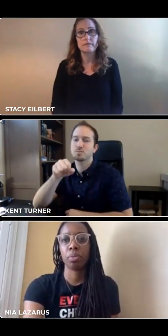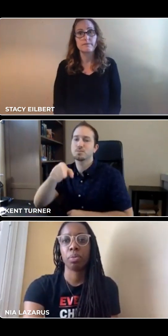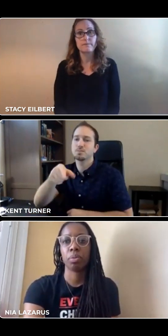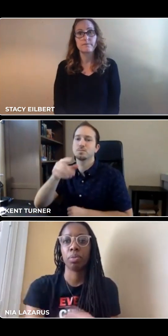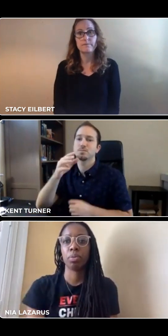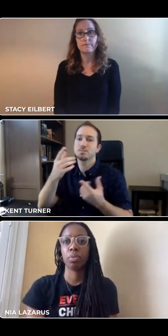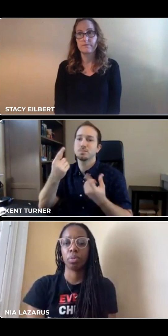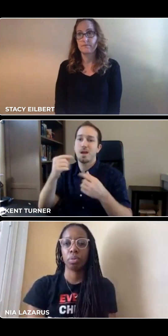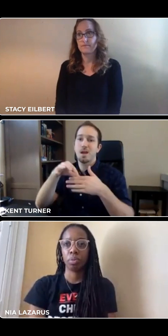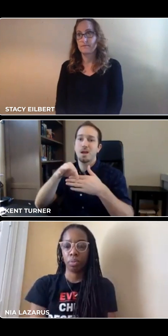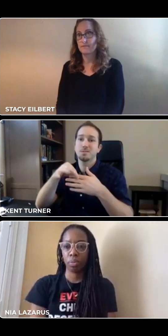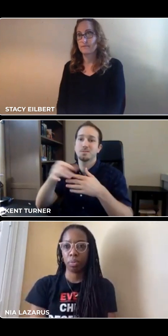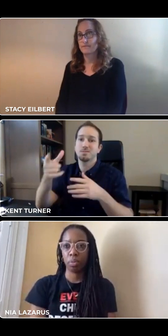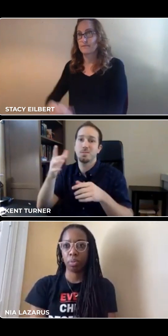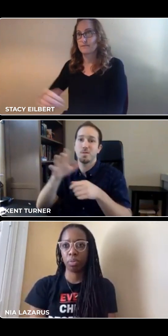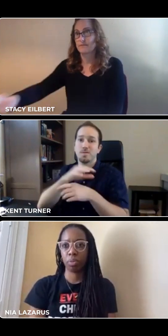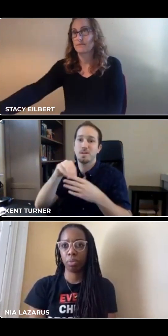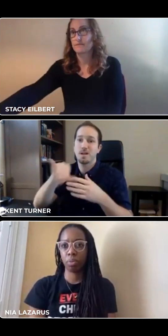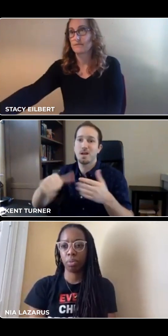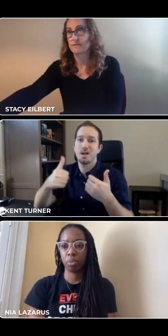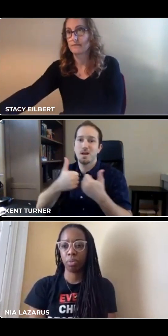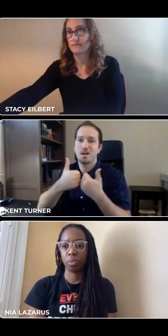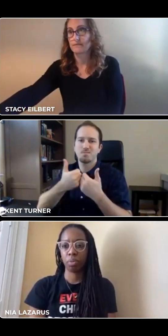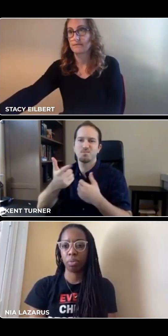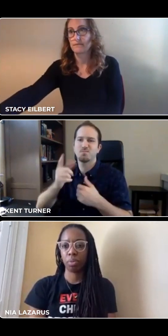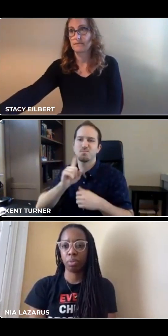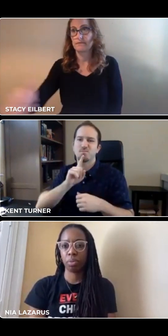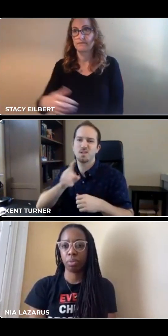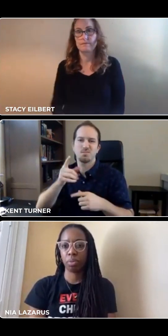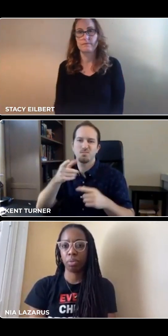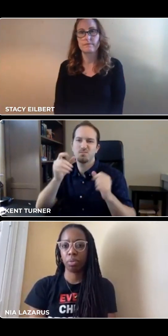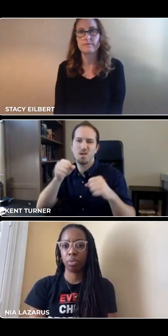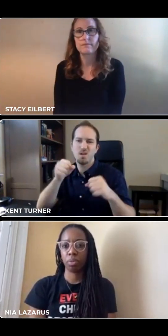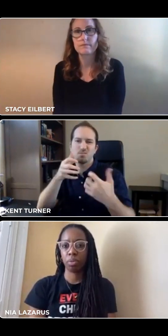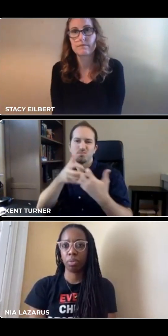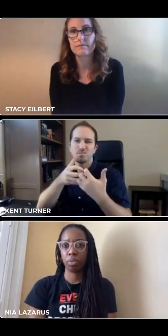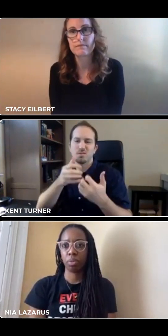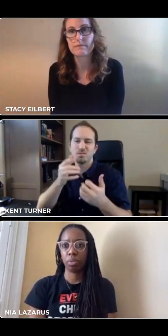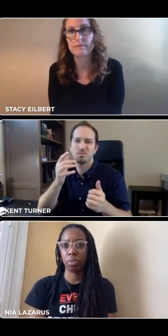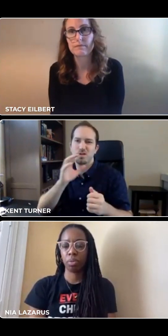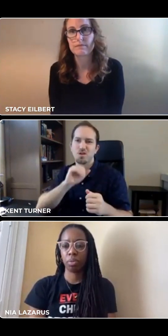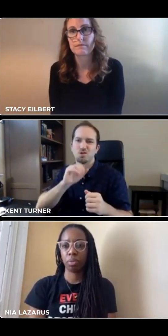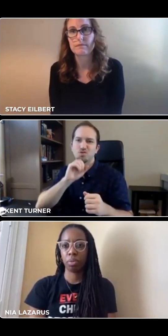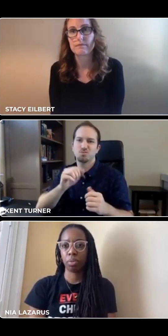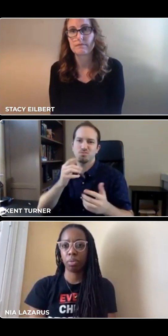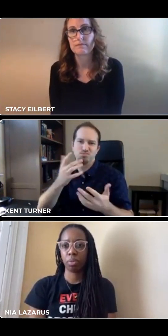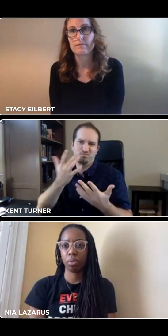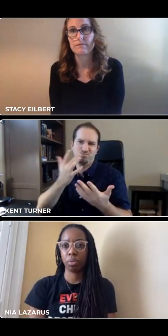Stacy, that's a good question. The content covered in the game can apply.